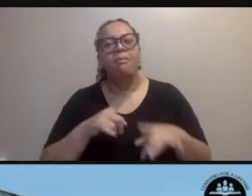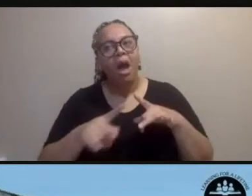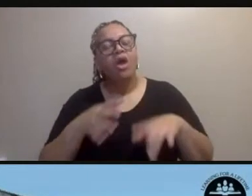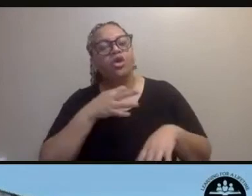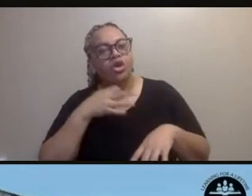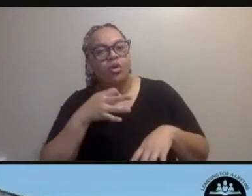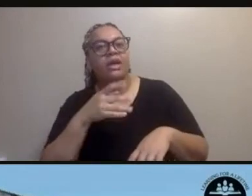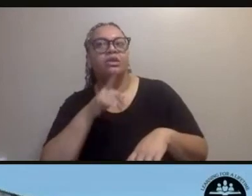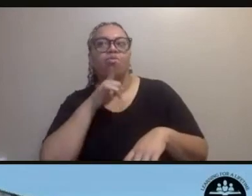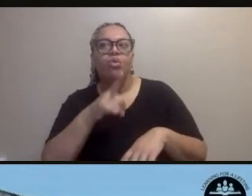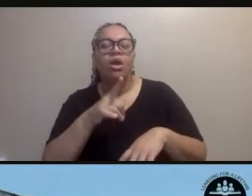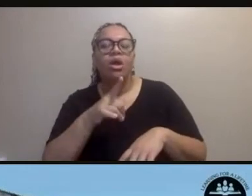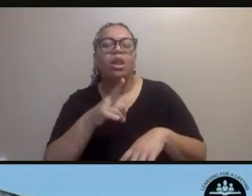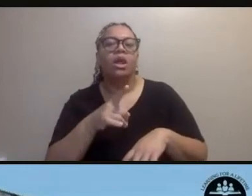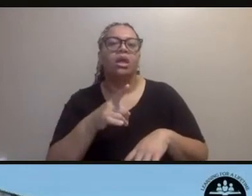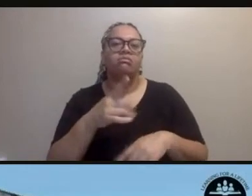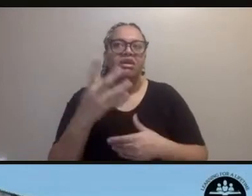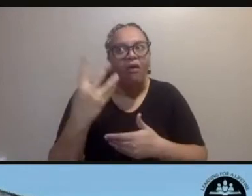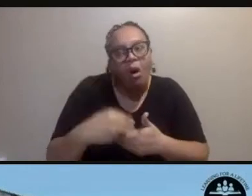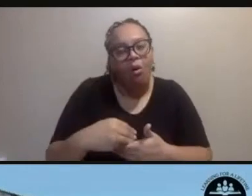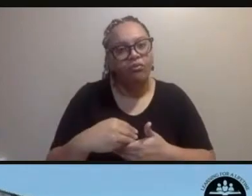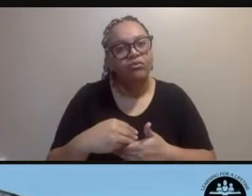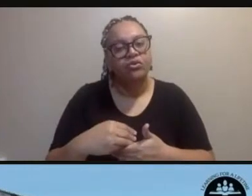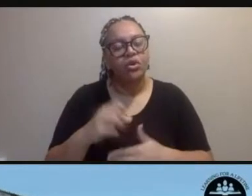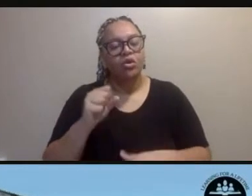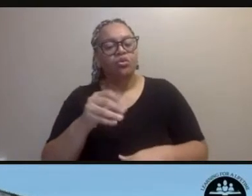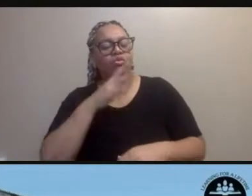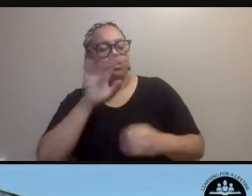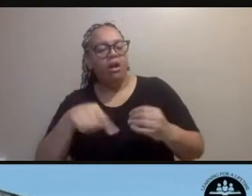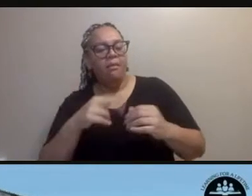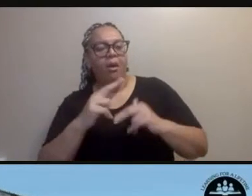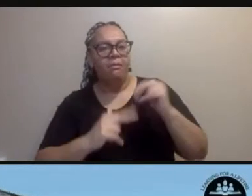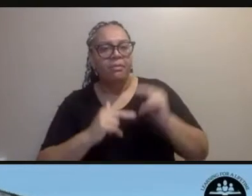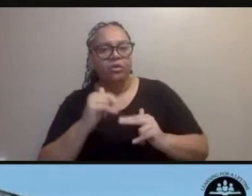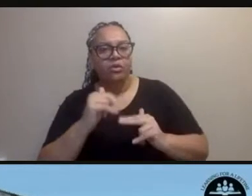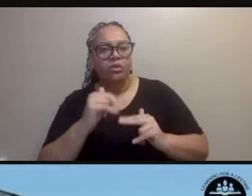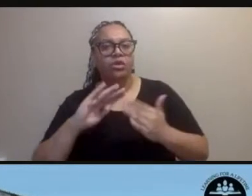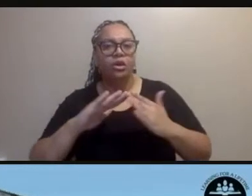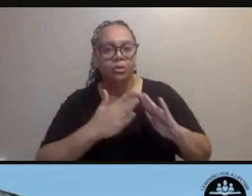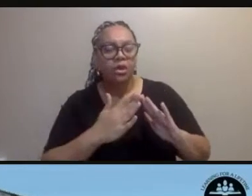THEM, NEVER MAKING IT SEEM LIKE YOU WERE GOOD. THEY WERE WASTING YOUR TIME OR